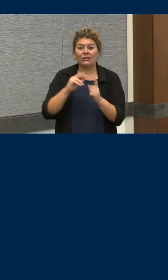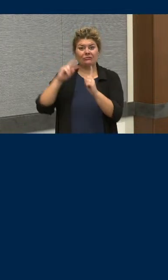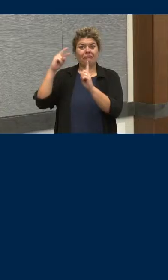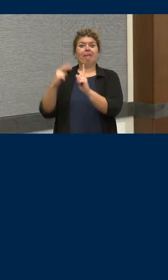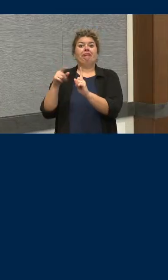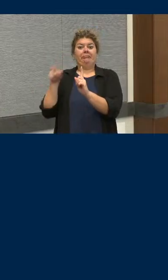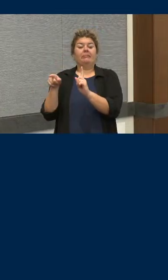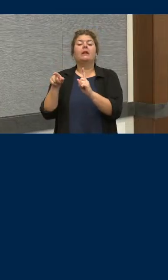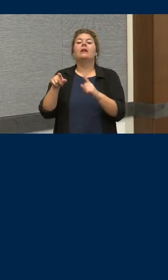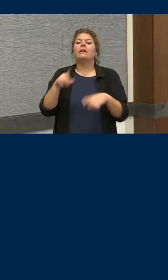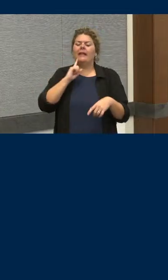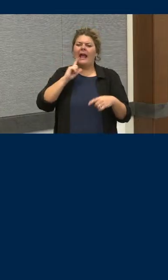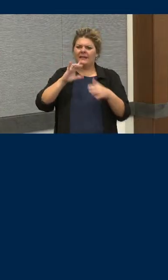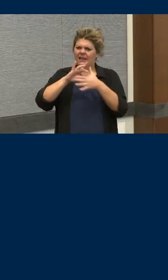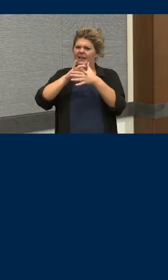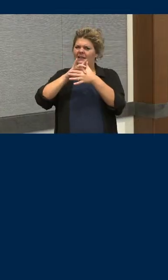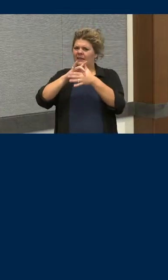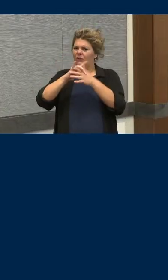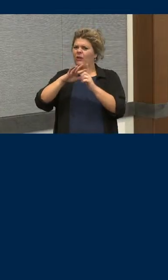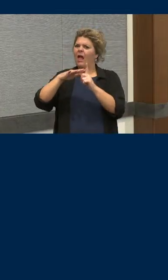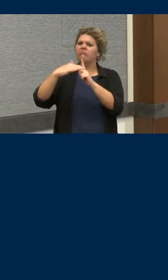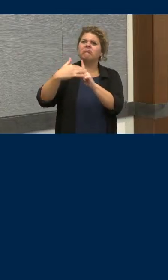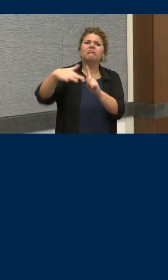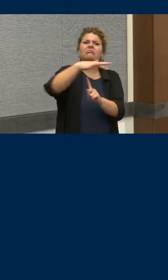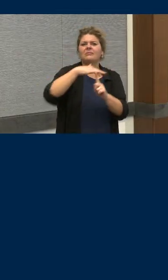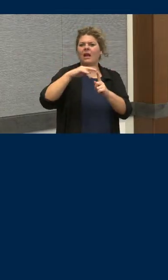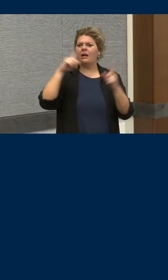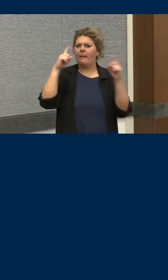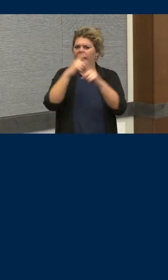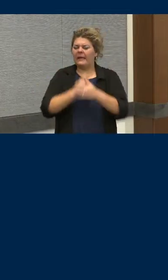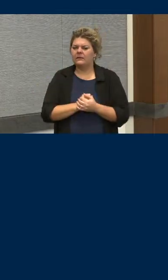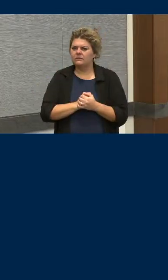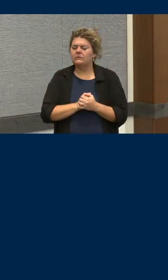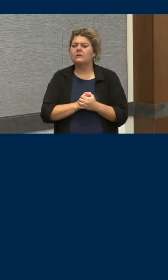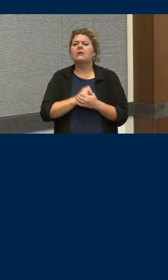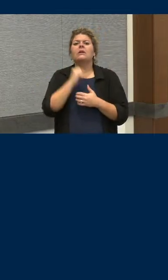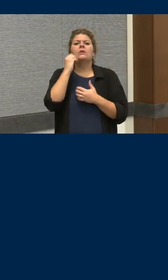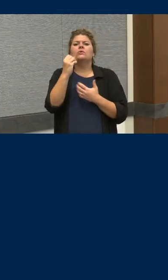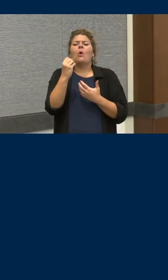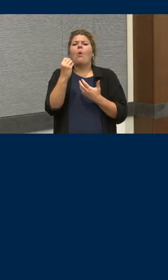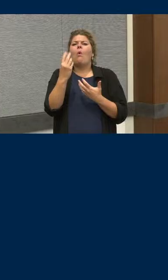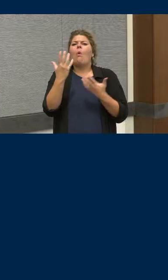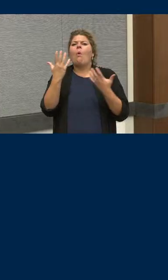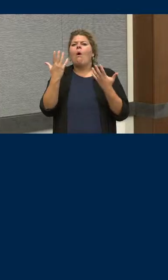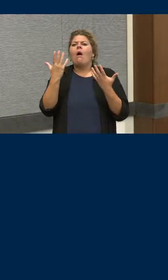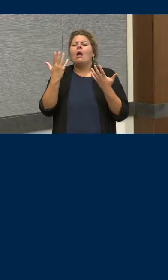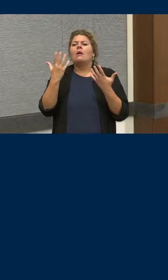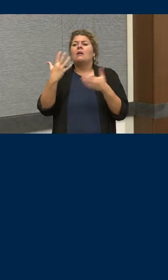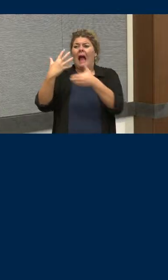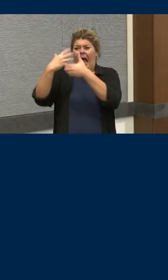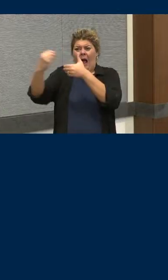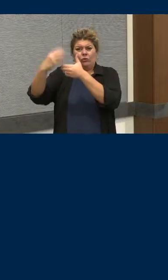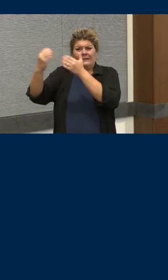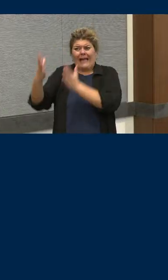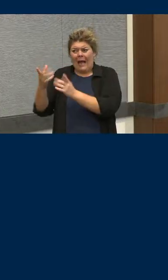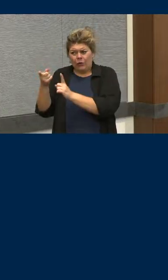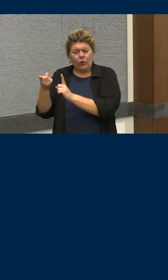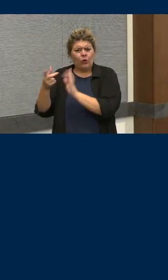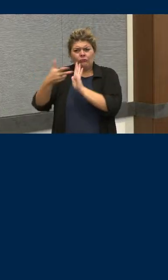To what extent did various configurations of outsider